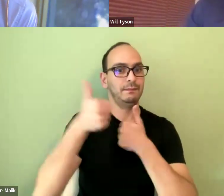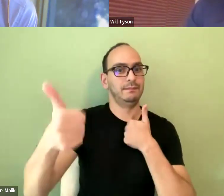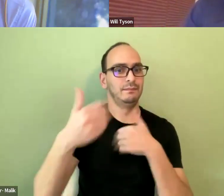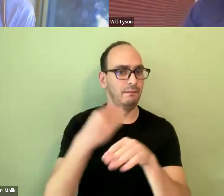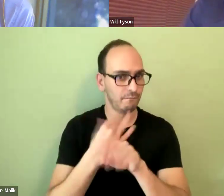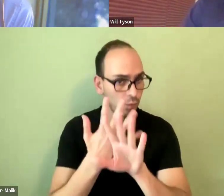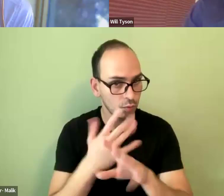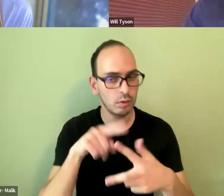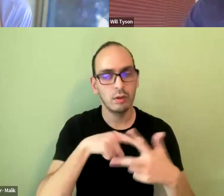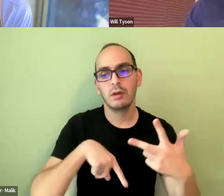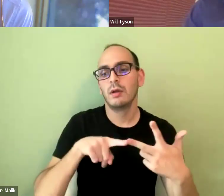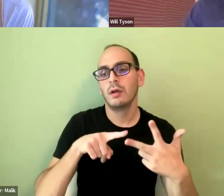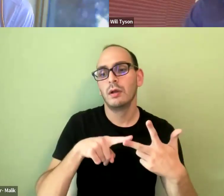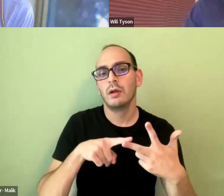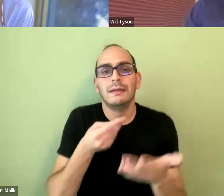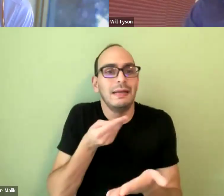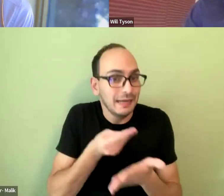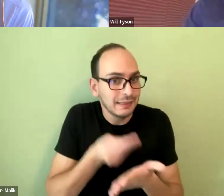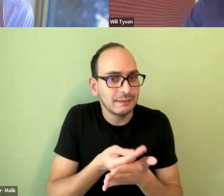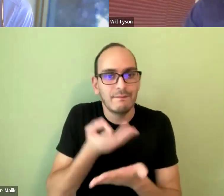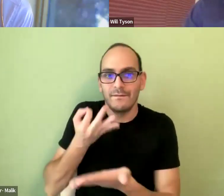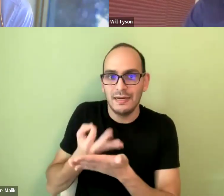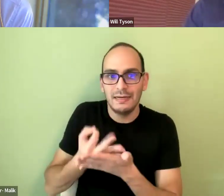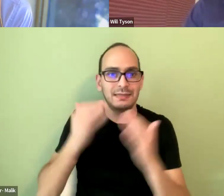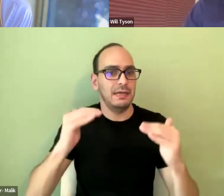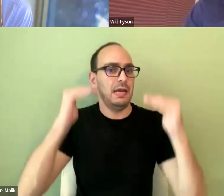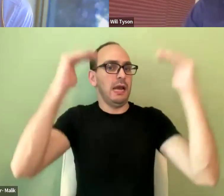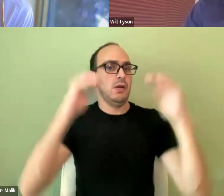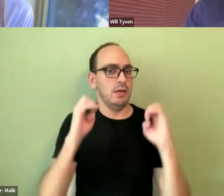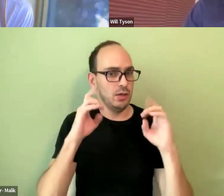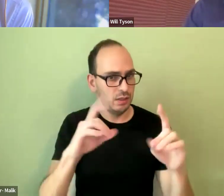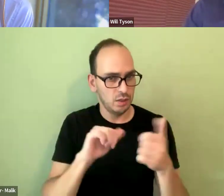They face barriers related to income, financing, higher education having work response ability's.